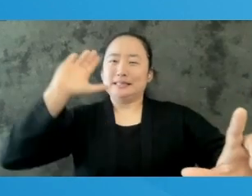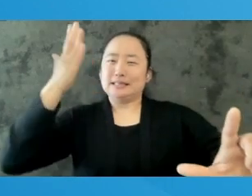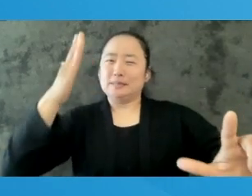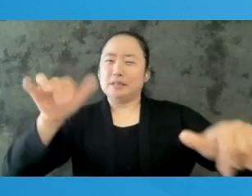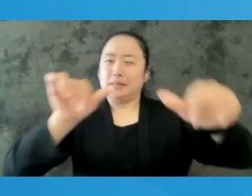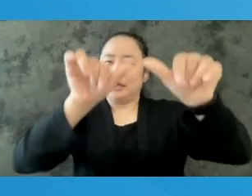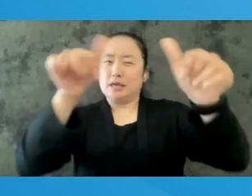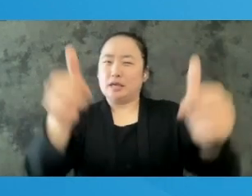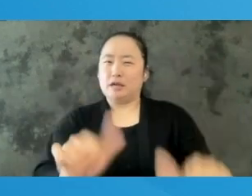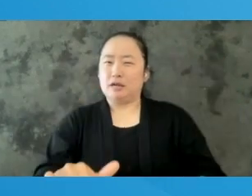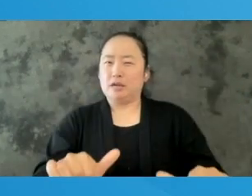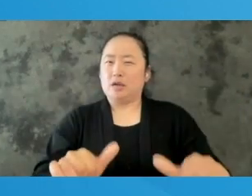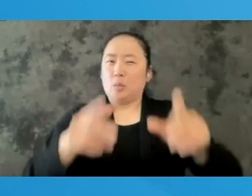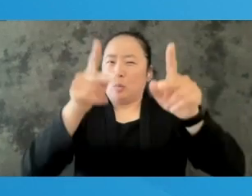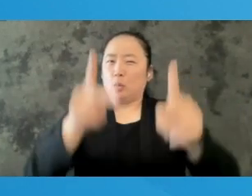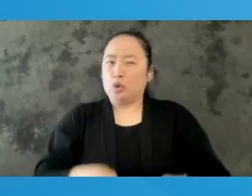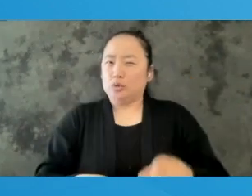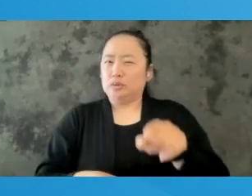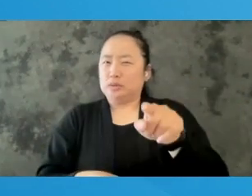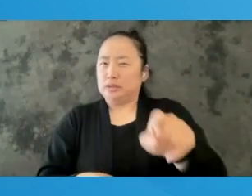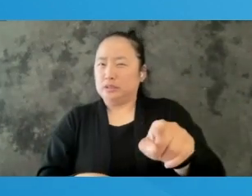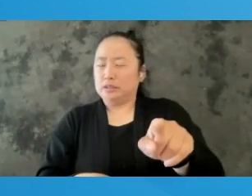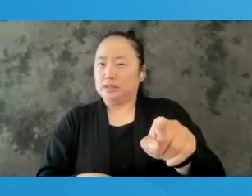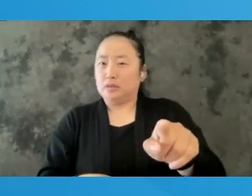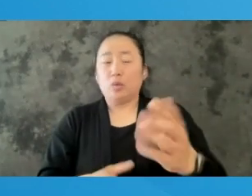the lines that was too blurred in the close-up.